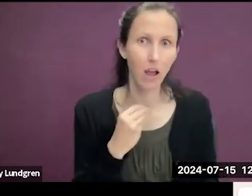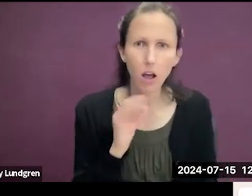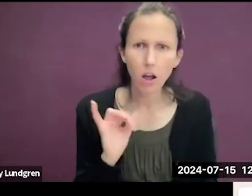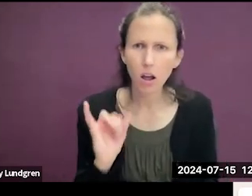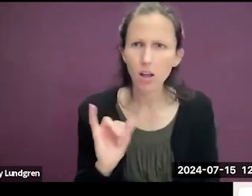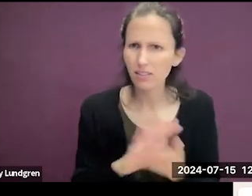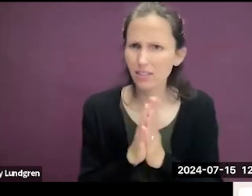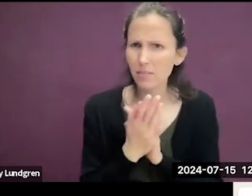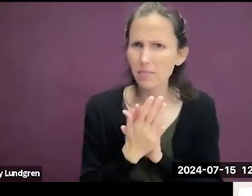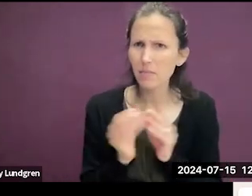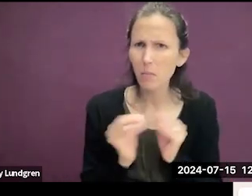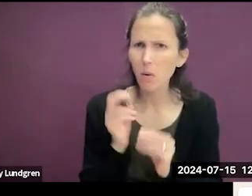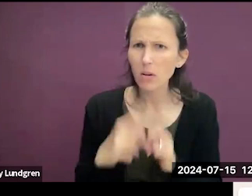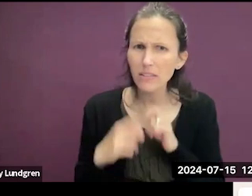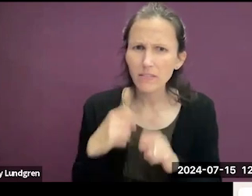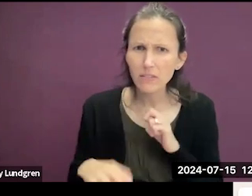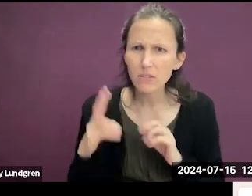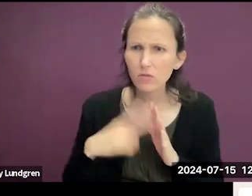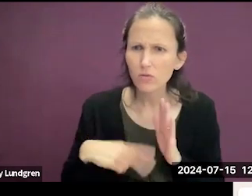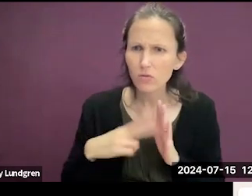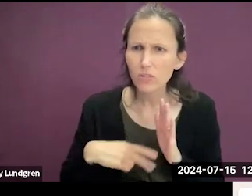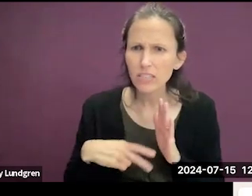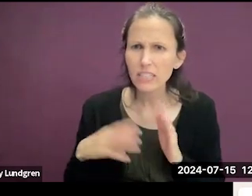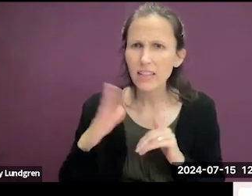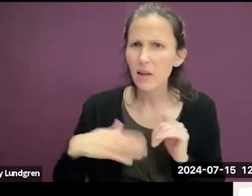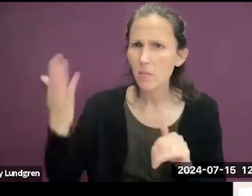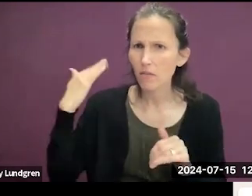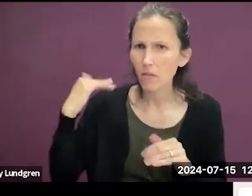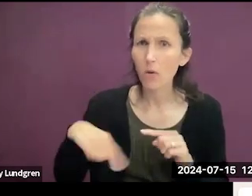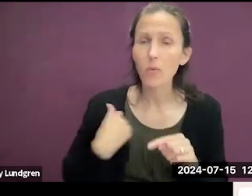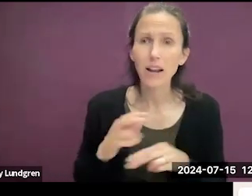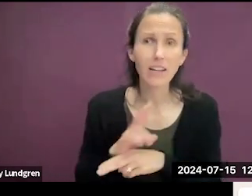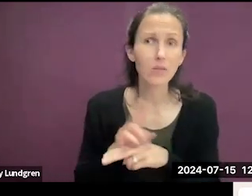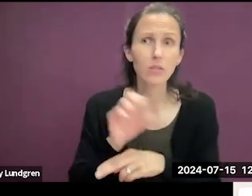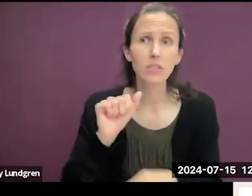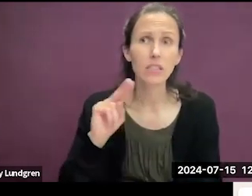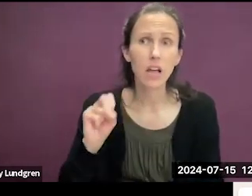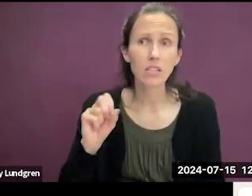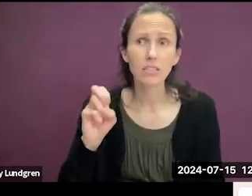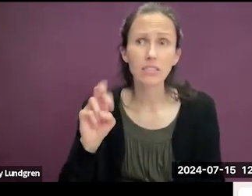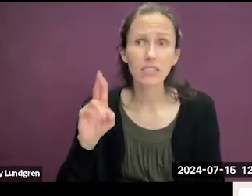than when I was using that sans-serif font? When my lines facing gets too close together,